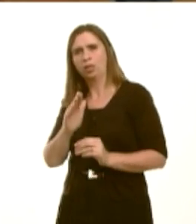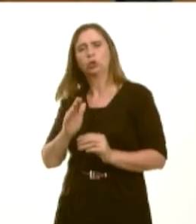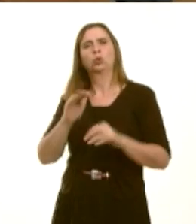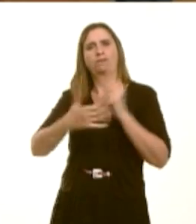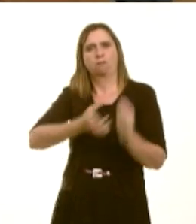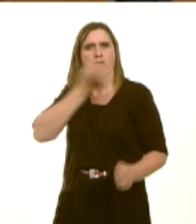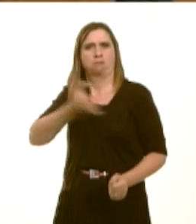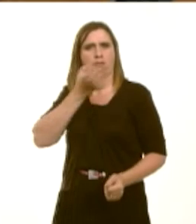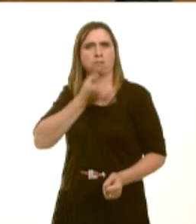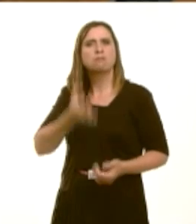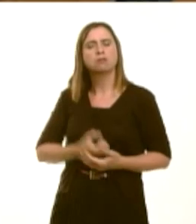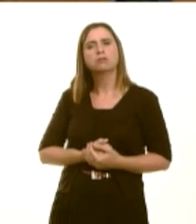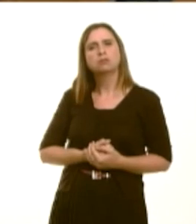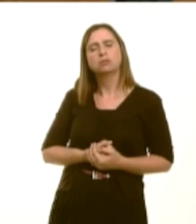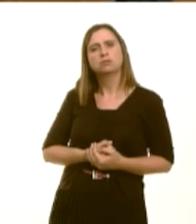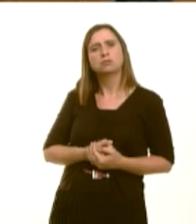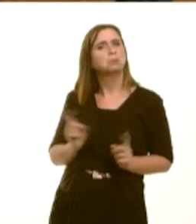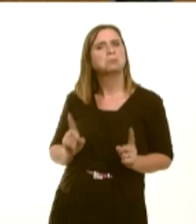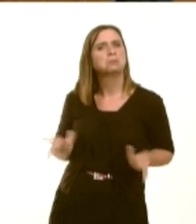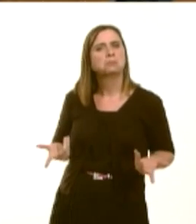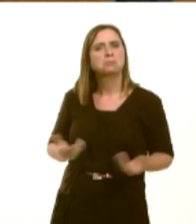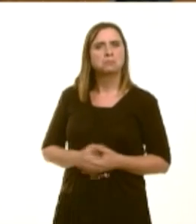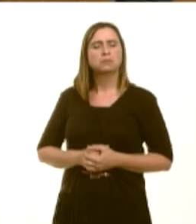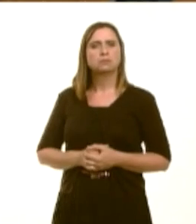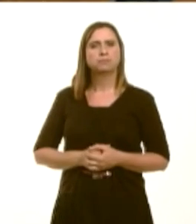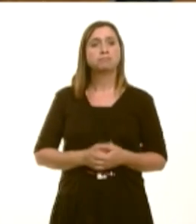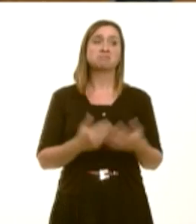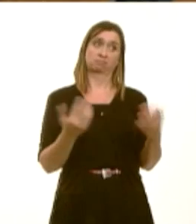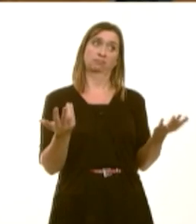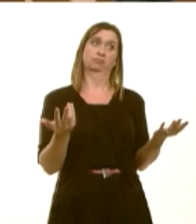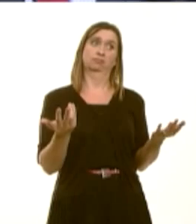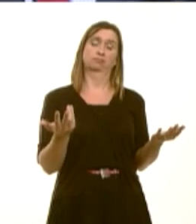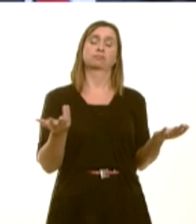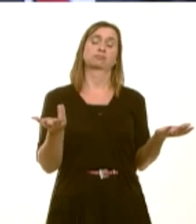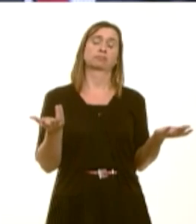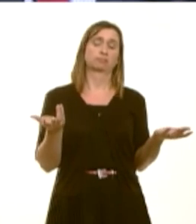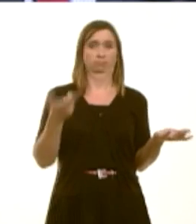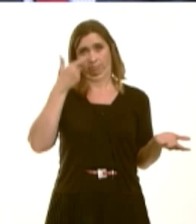Carwyn Jones: It is, of course, a fair point to raise. But one thing I think we have to